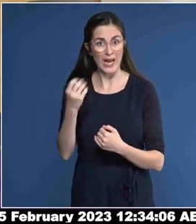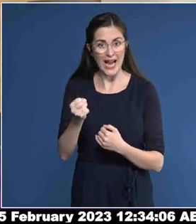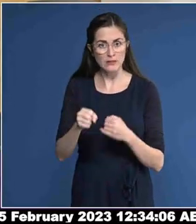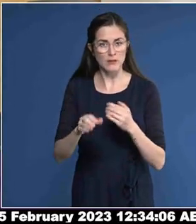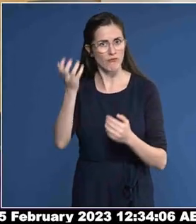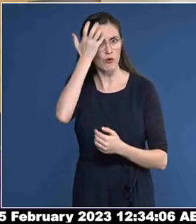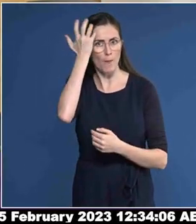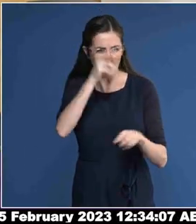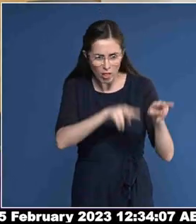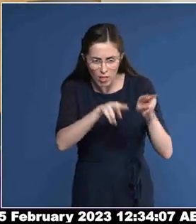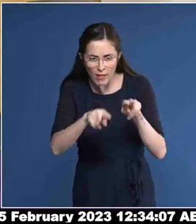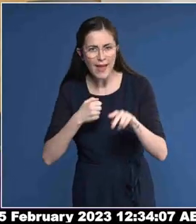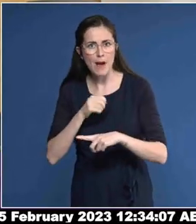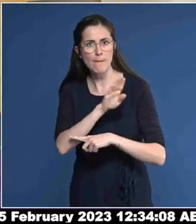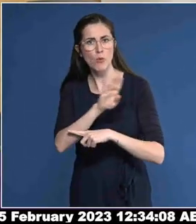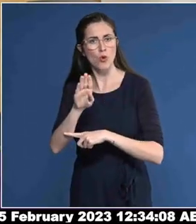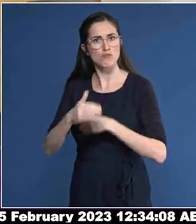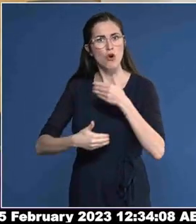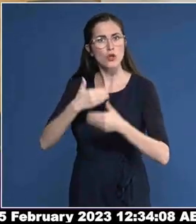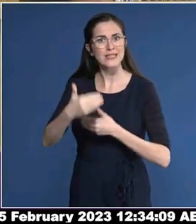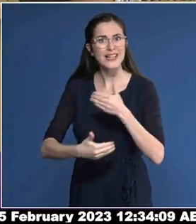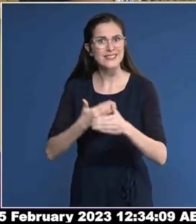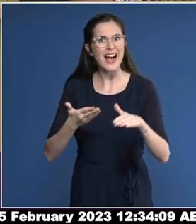Part of the work that's come out of that is not just the work around the evaluation